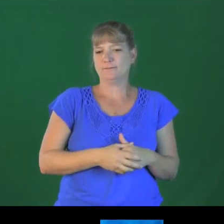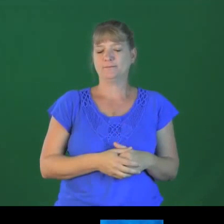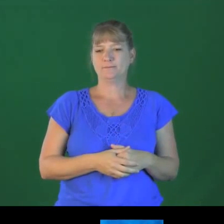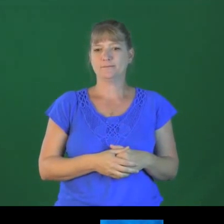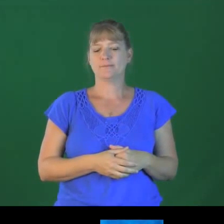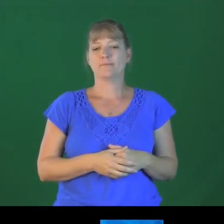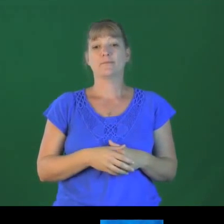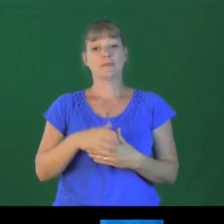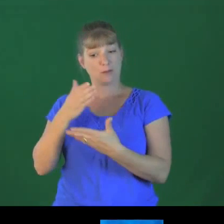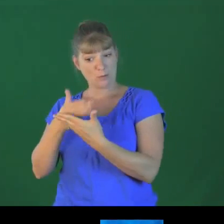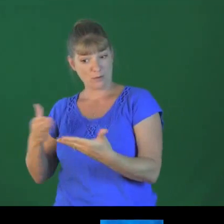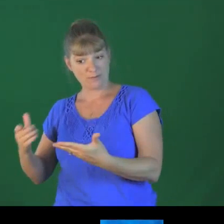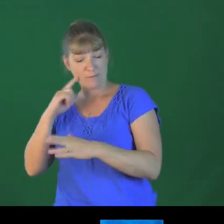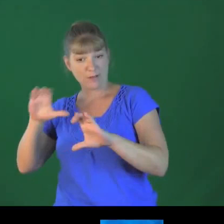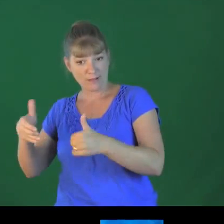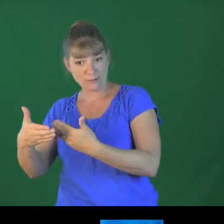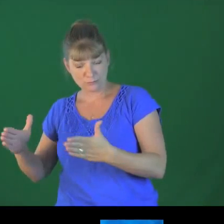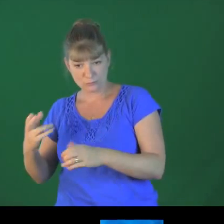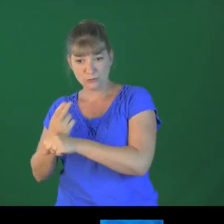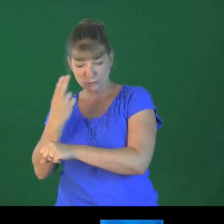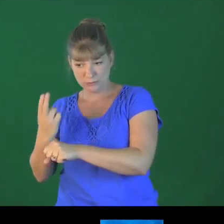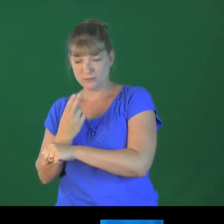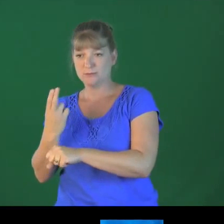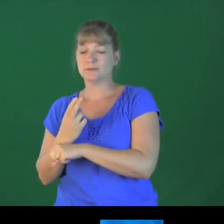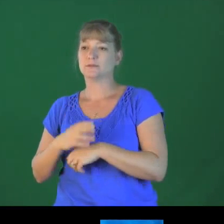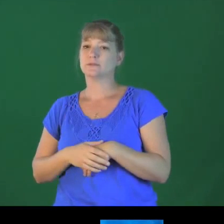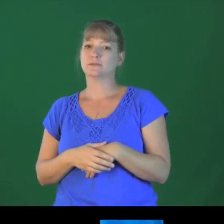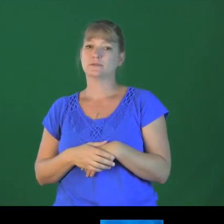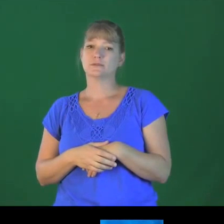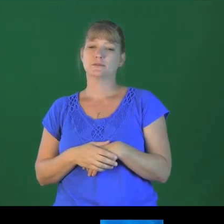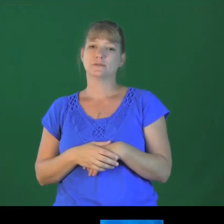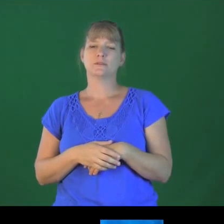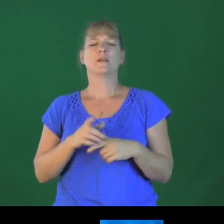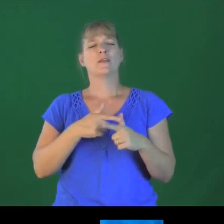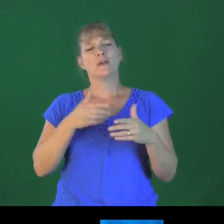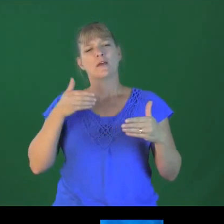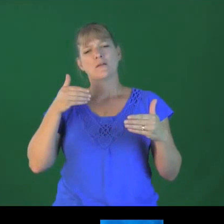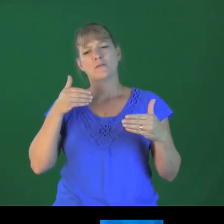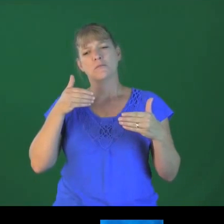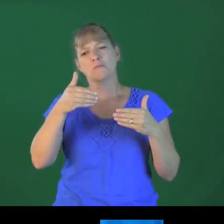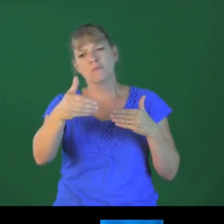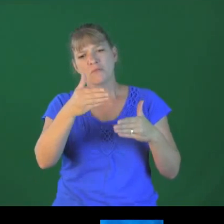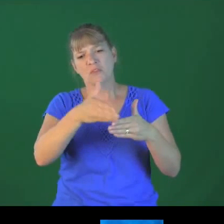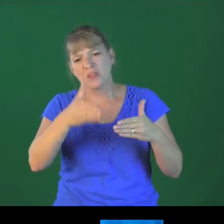There's equipment used in the classroom. Then at the end we'll talk about a few little helpful hints,